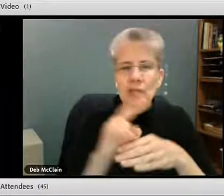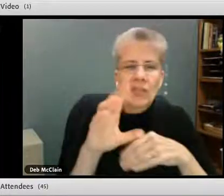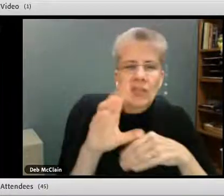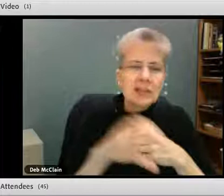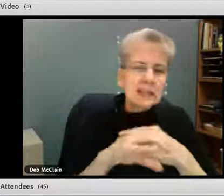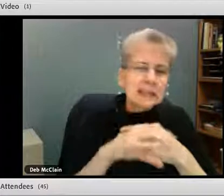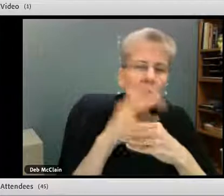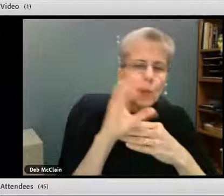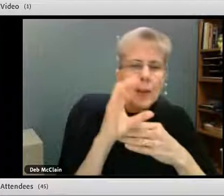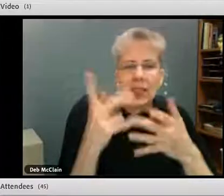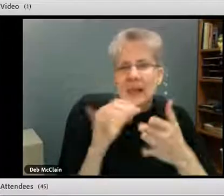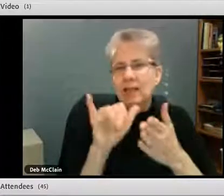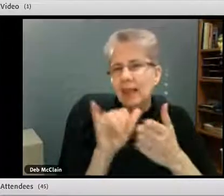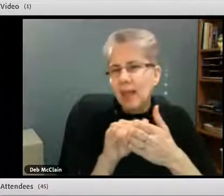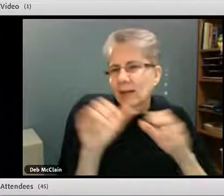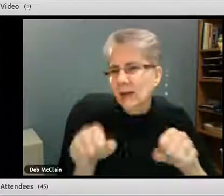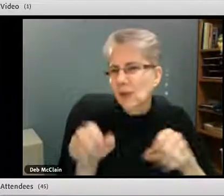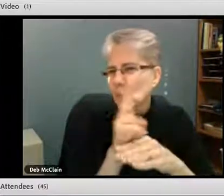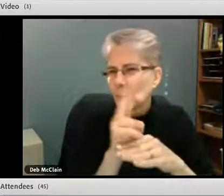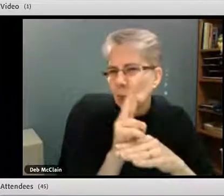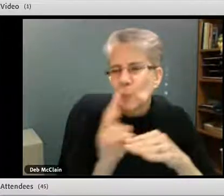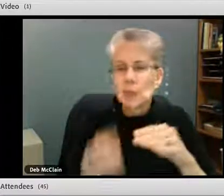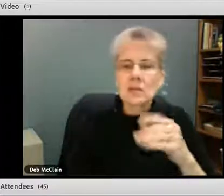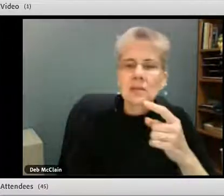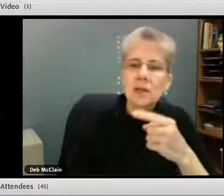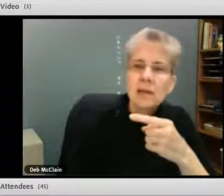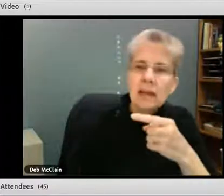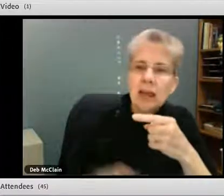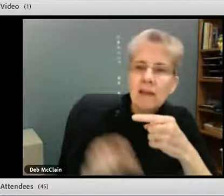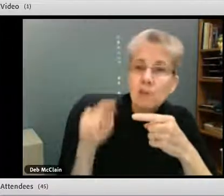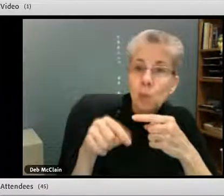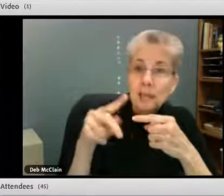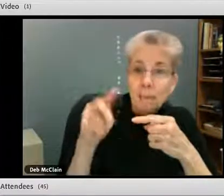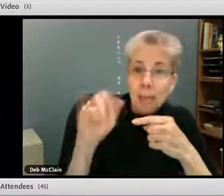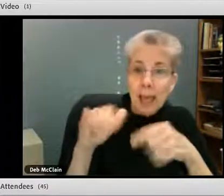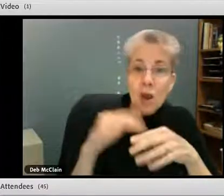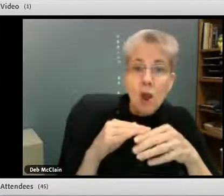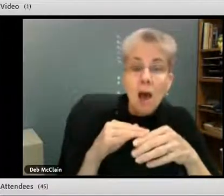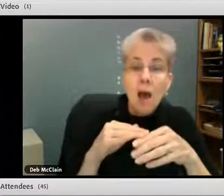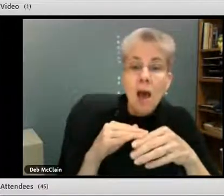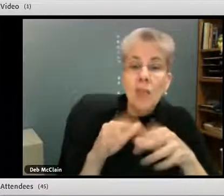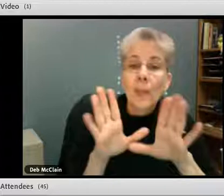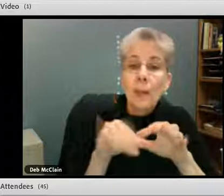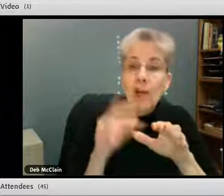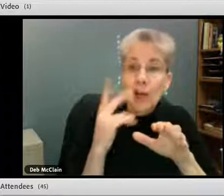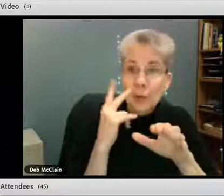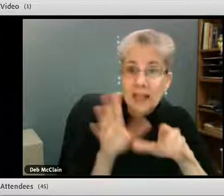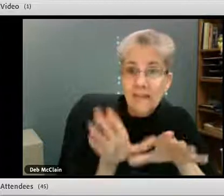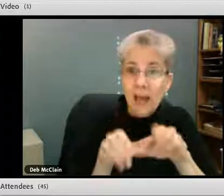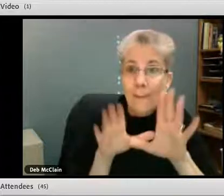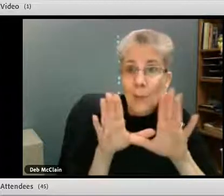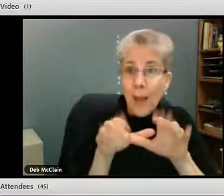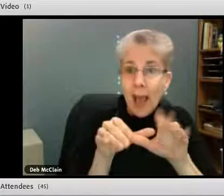If you press play on my butterfly, you'll actually see it flop around a little bit on your screen.